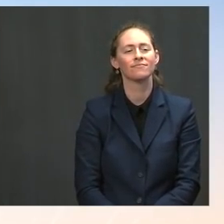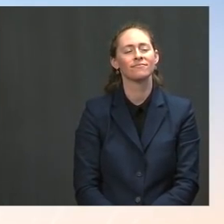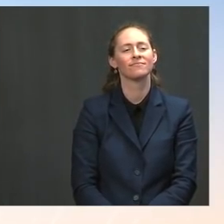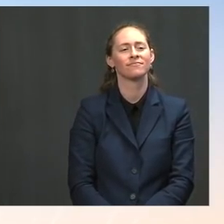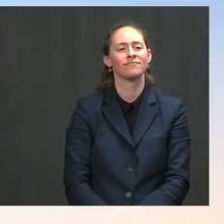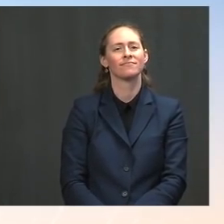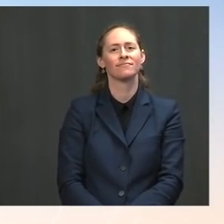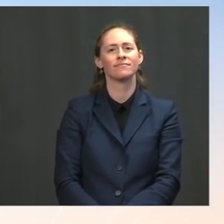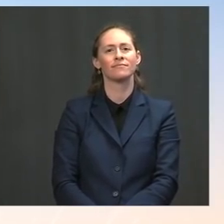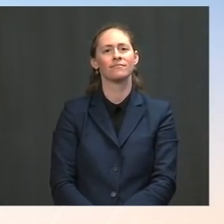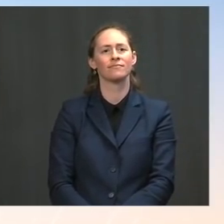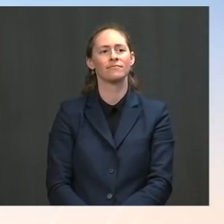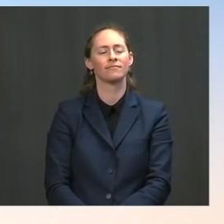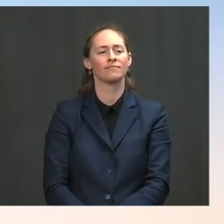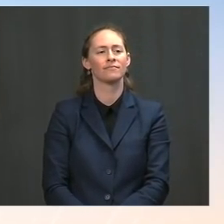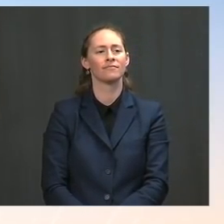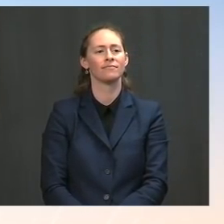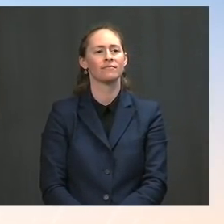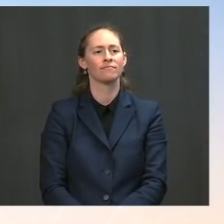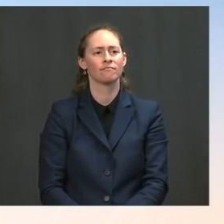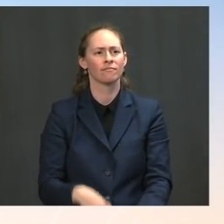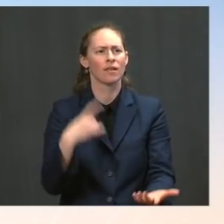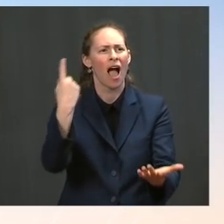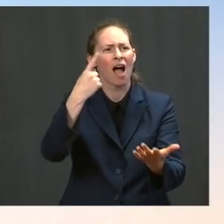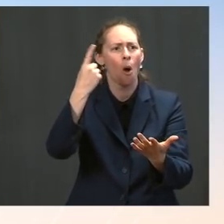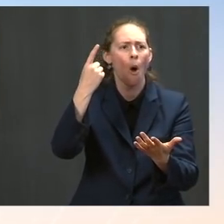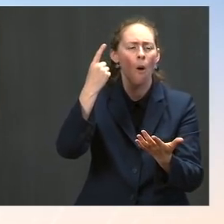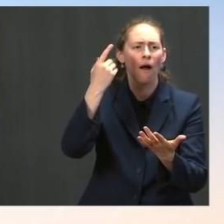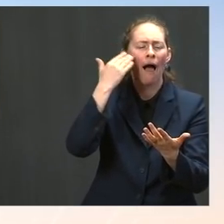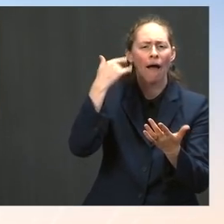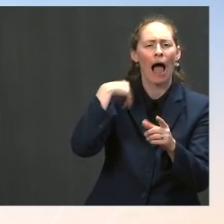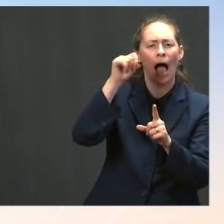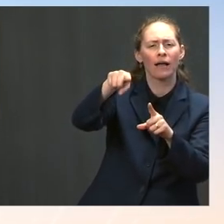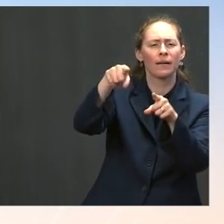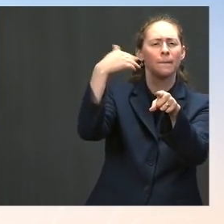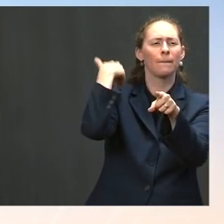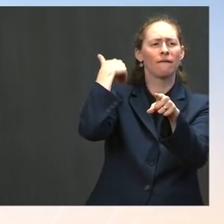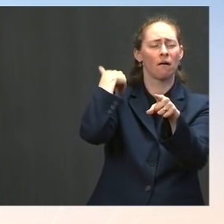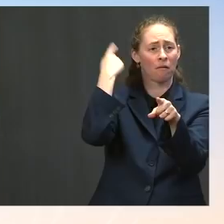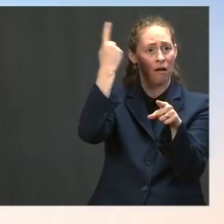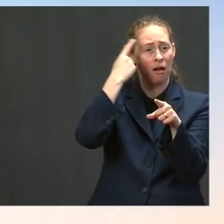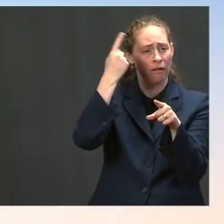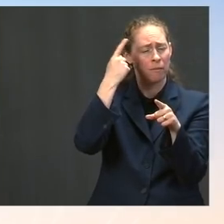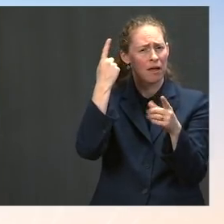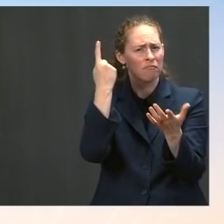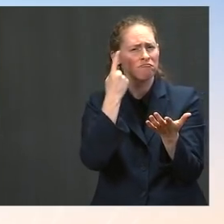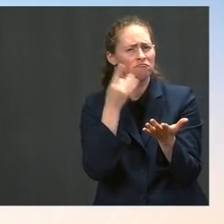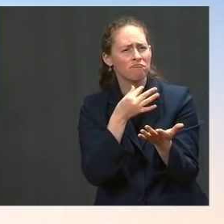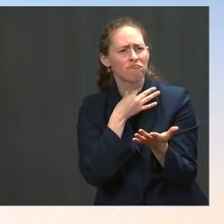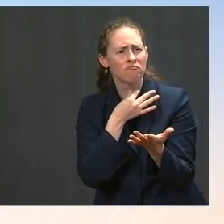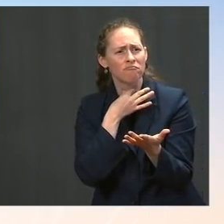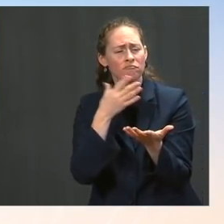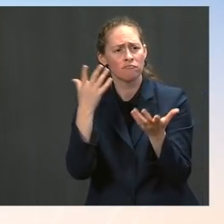has there been any more discussion -- I know you've been asked this before, but because it continues to happen -- has there been any more discussion about having the CDC,